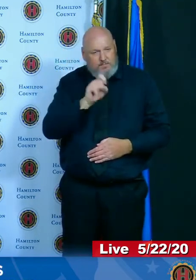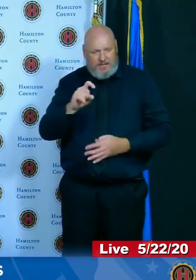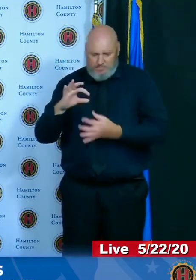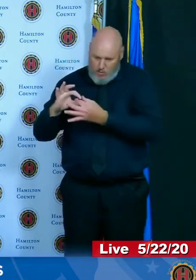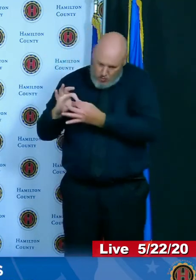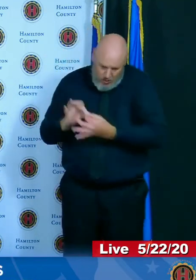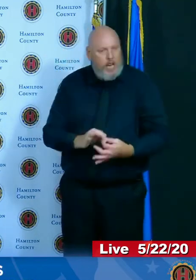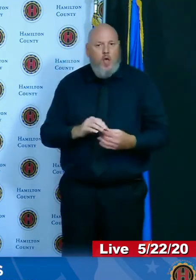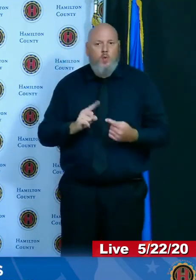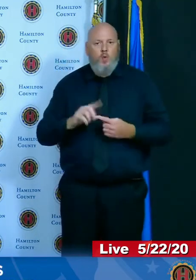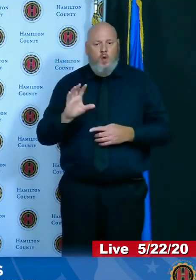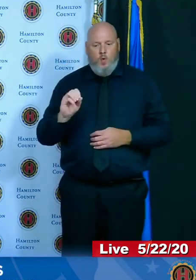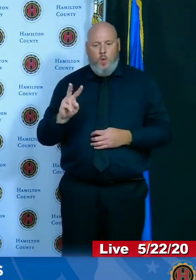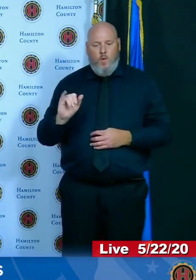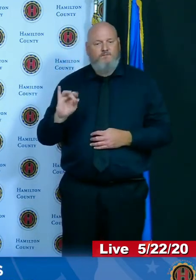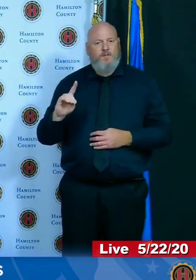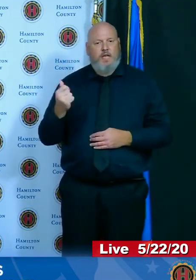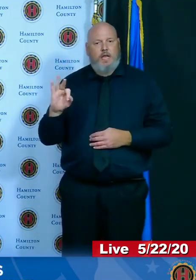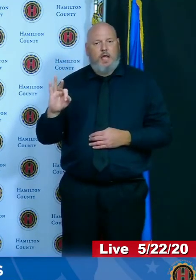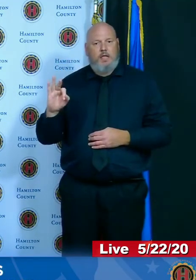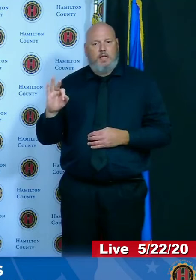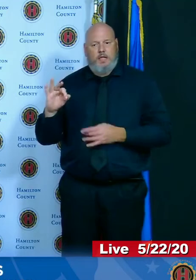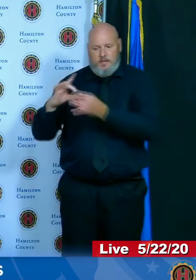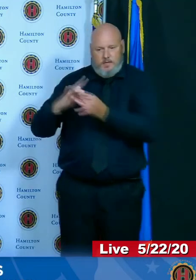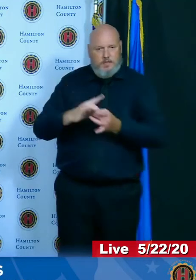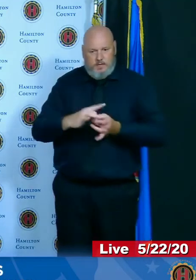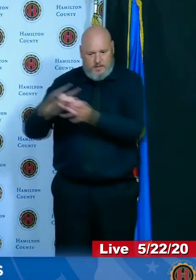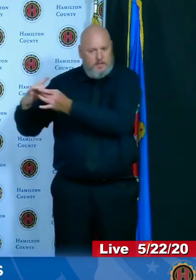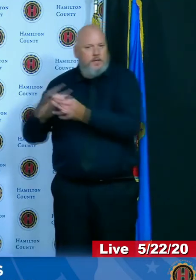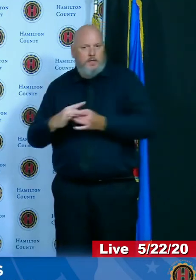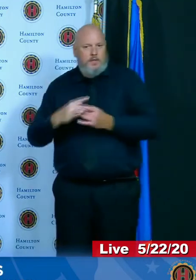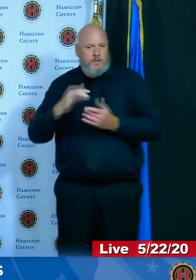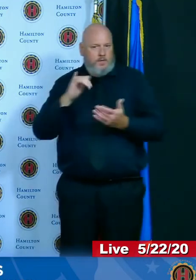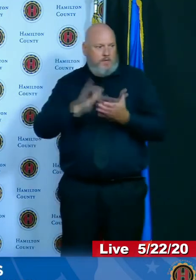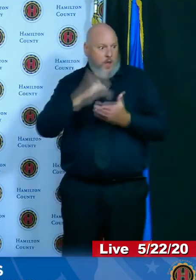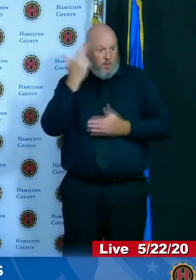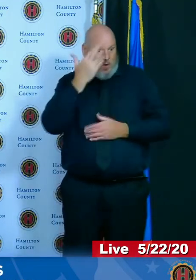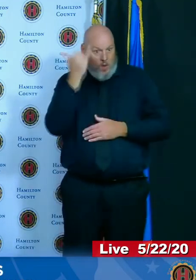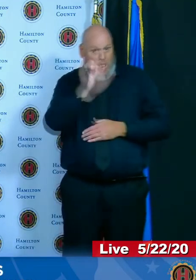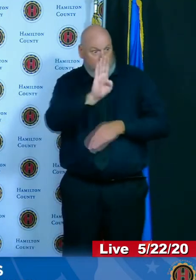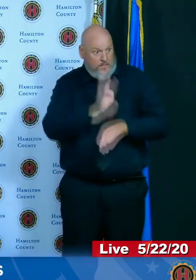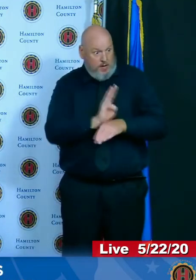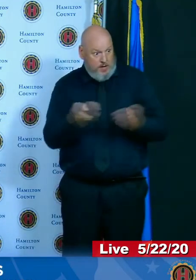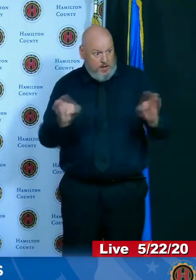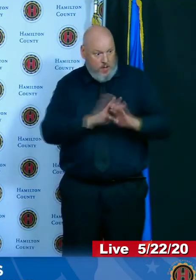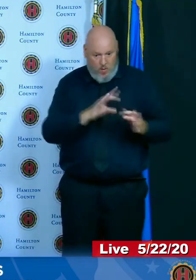transfers are $2,500 $5,000 in $10,000 so again if you need more information